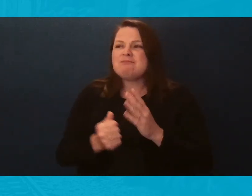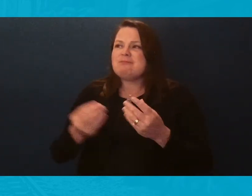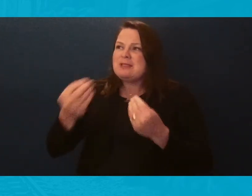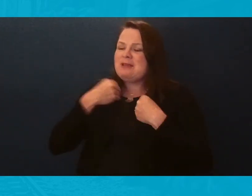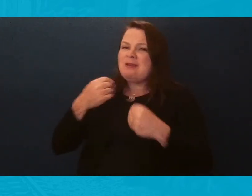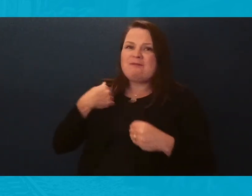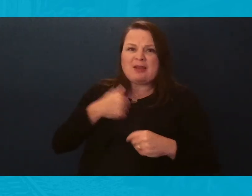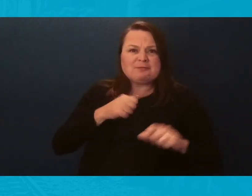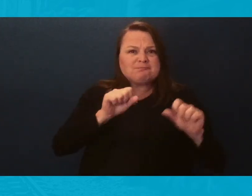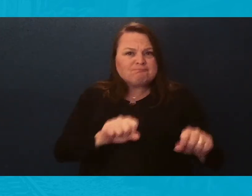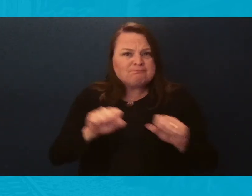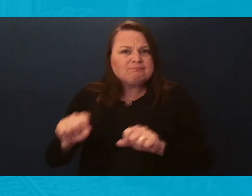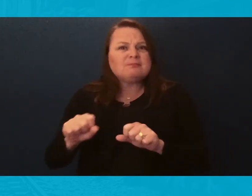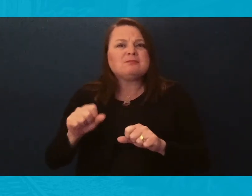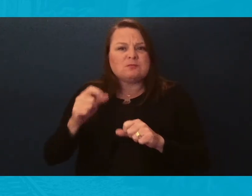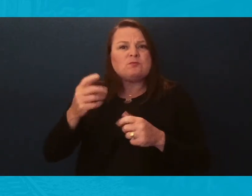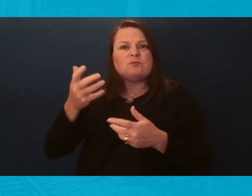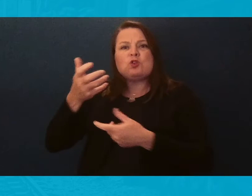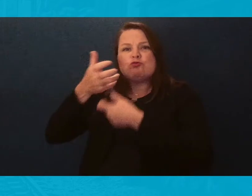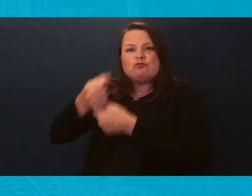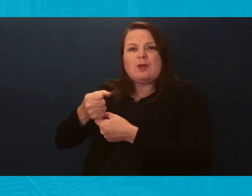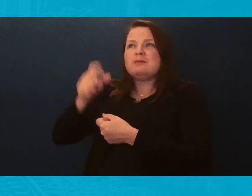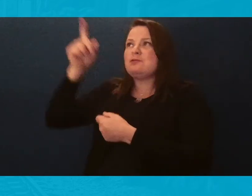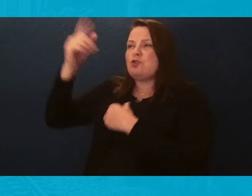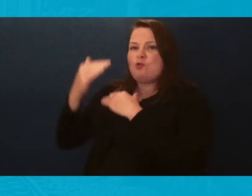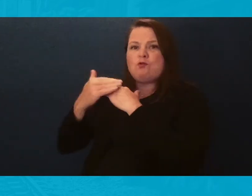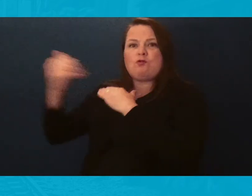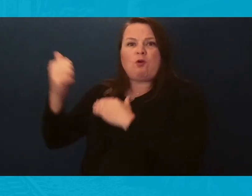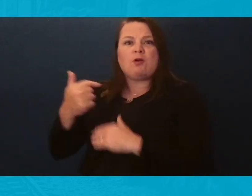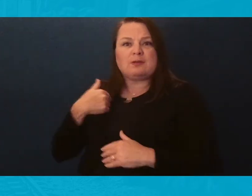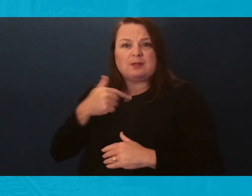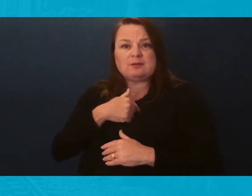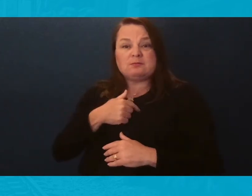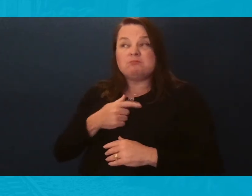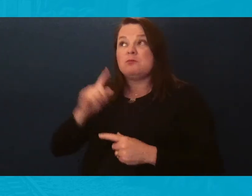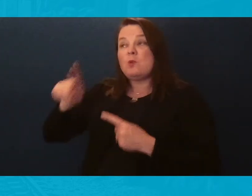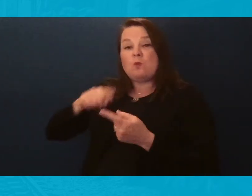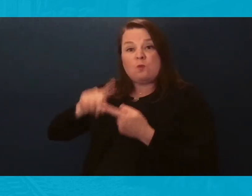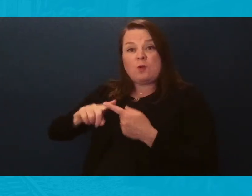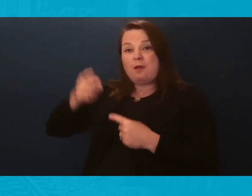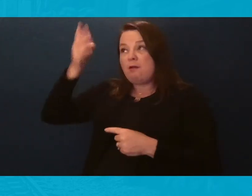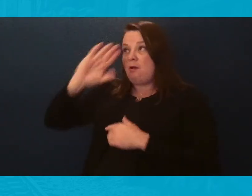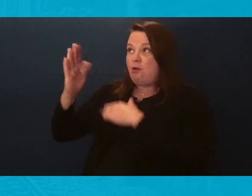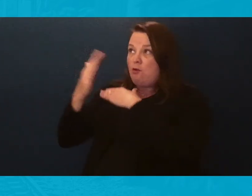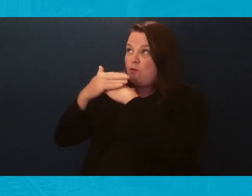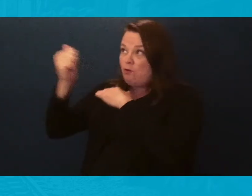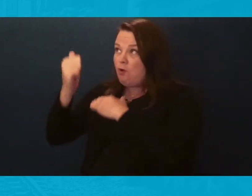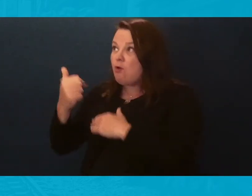all the gifts and talents and experiences he's given us, and trust that he has called us. And when he calls us to a task